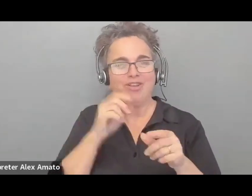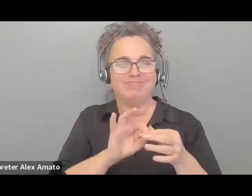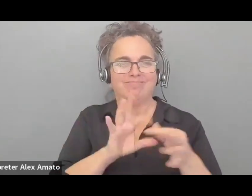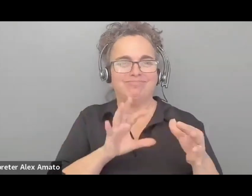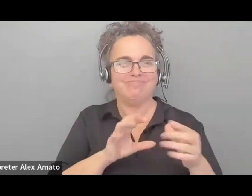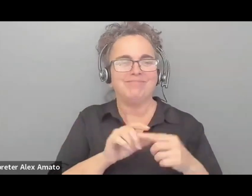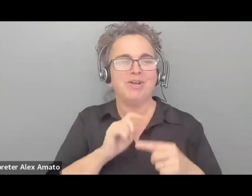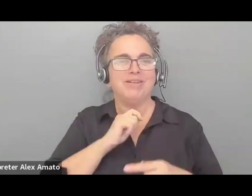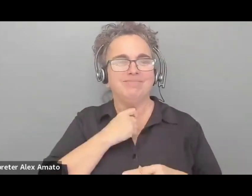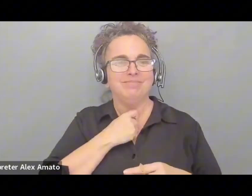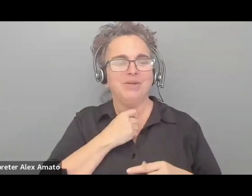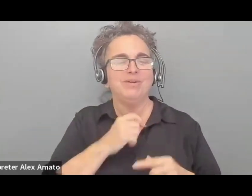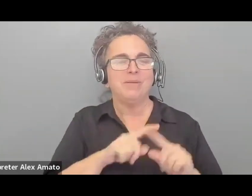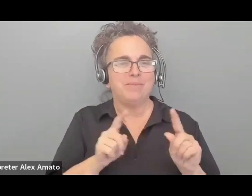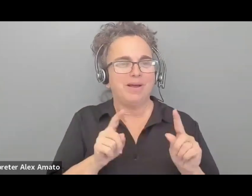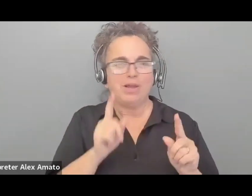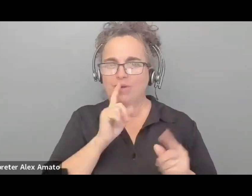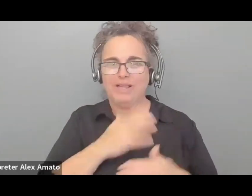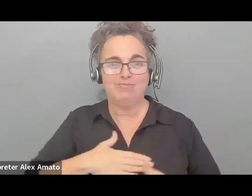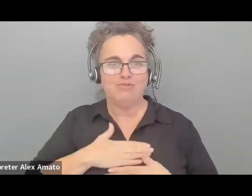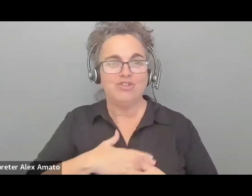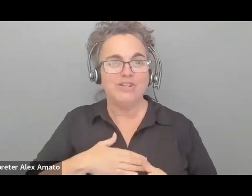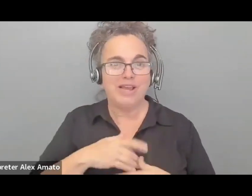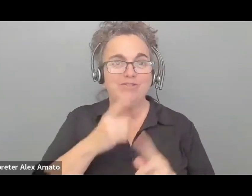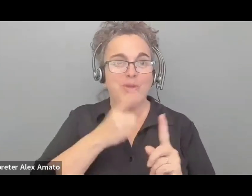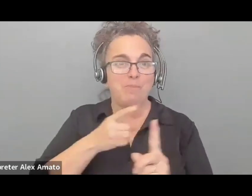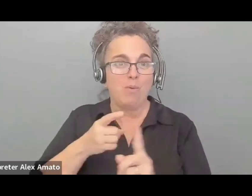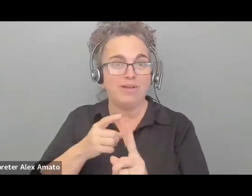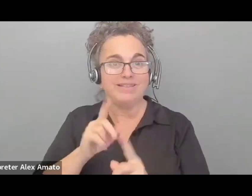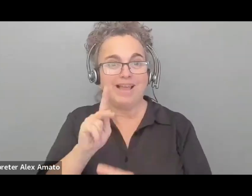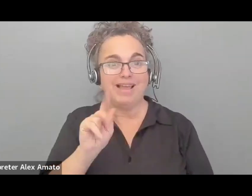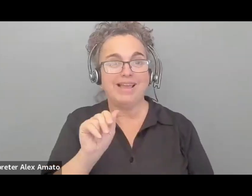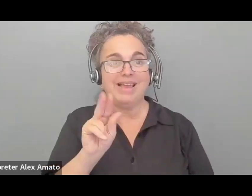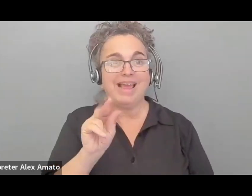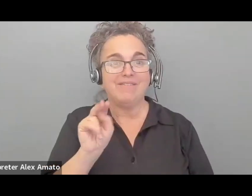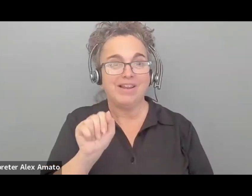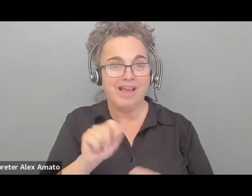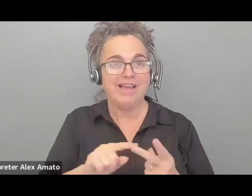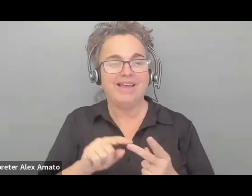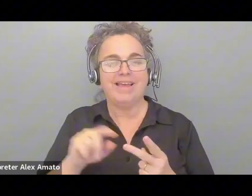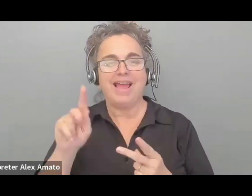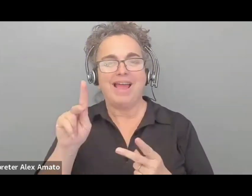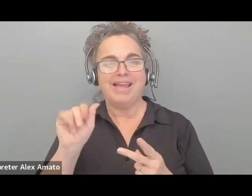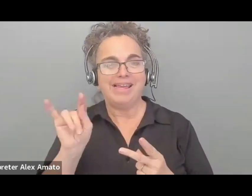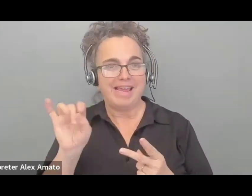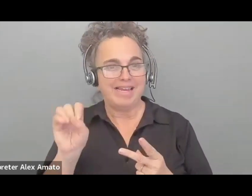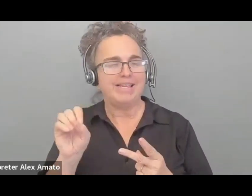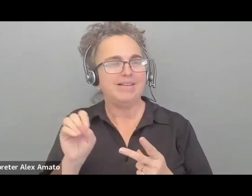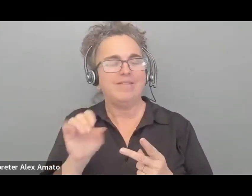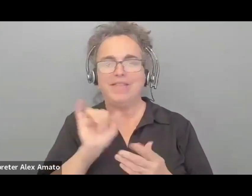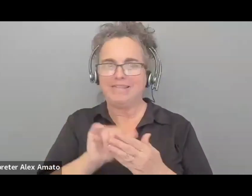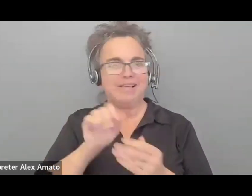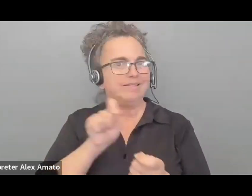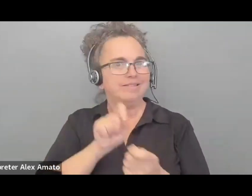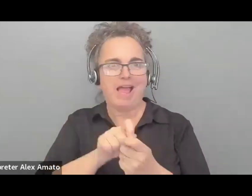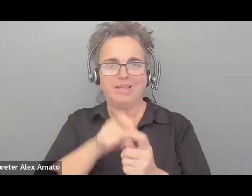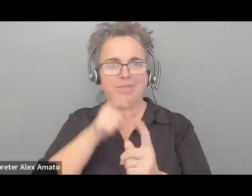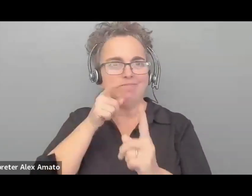of the points that Kavana and Katie brought up because that's exactly how we wanna think about it. How do we empower other teams, other people